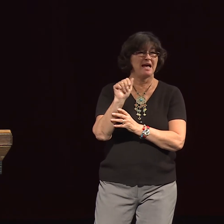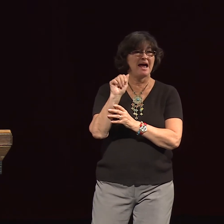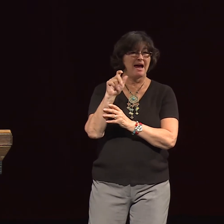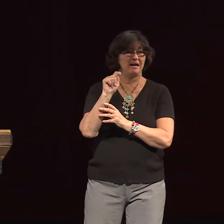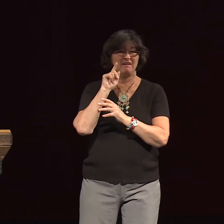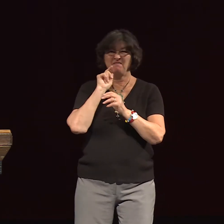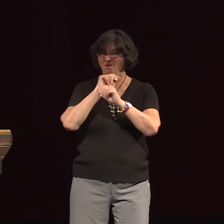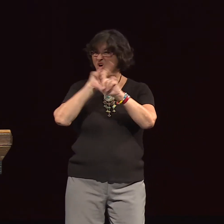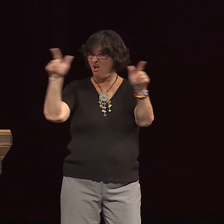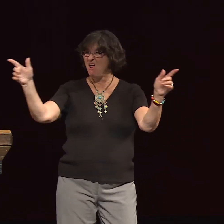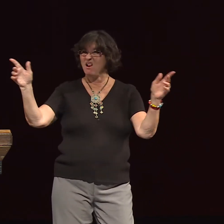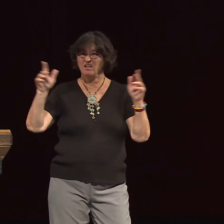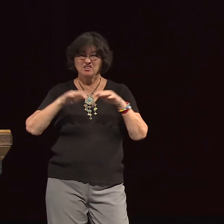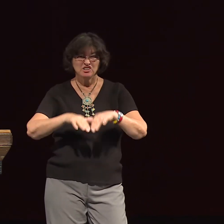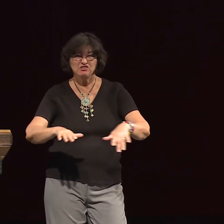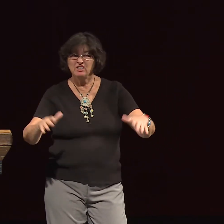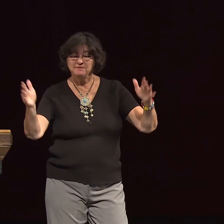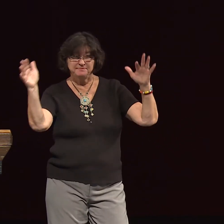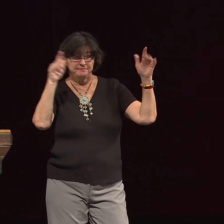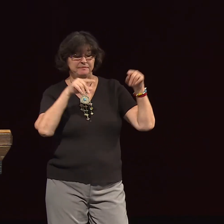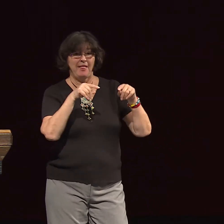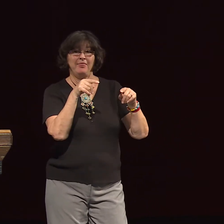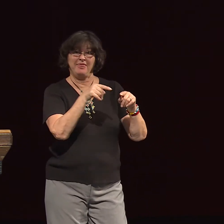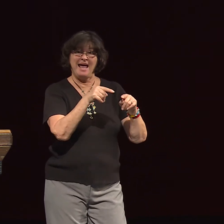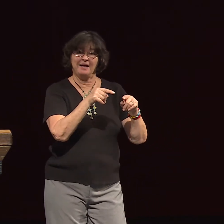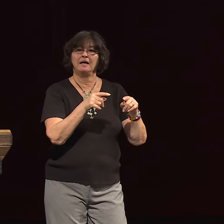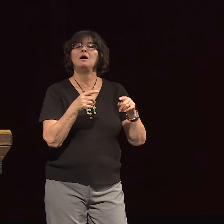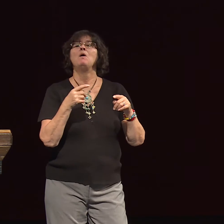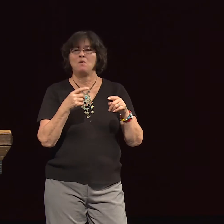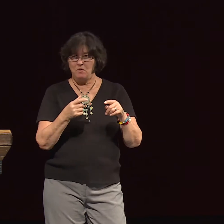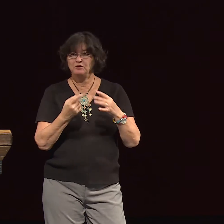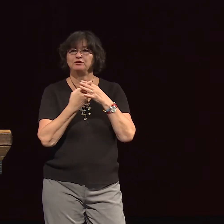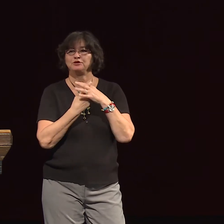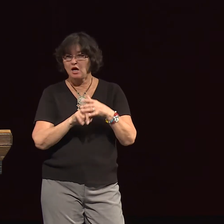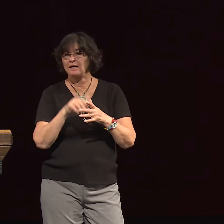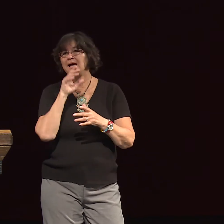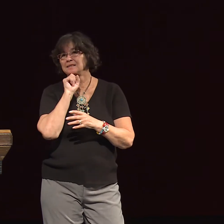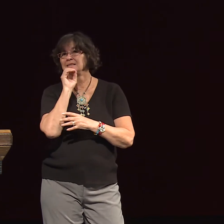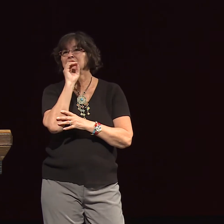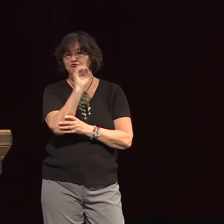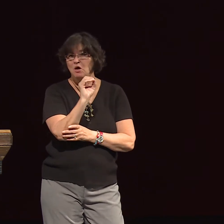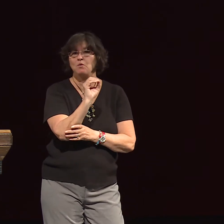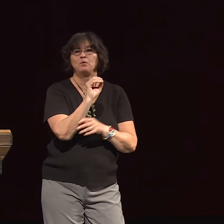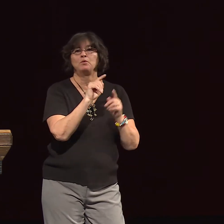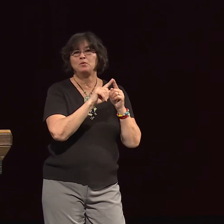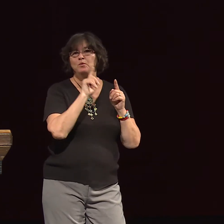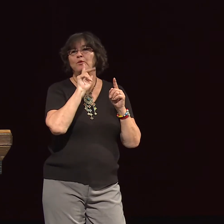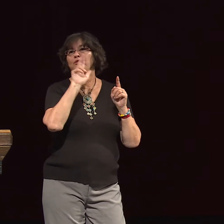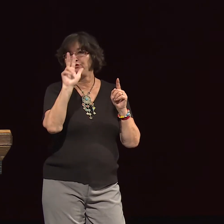which is the law that makes education accessible for children.